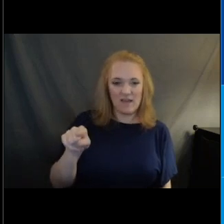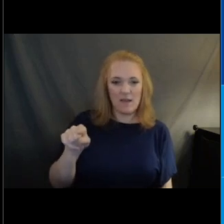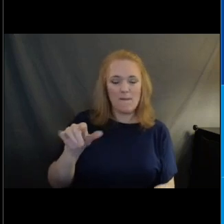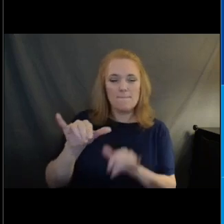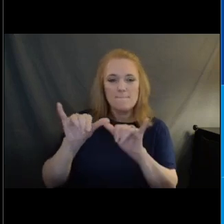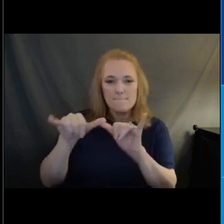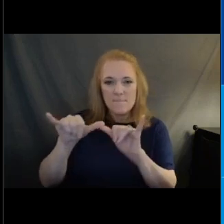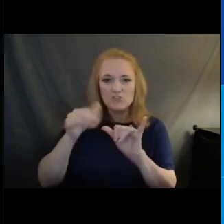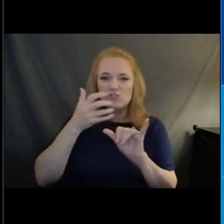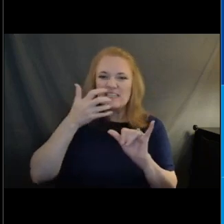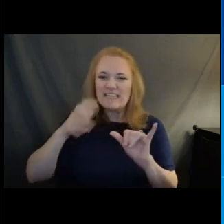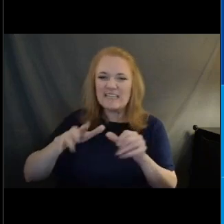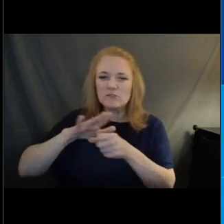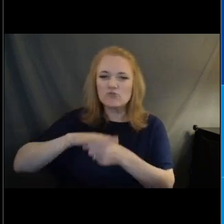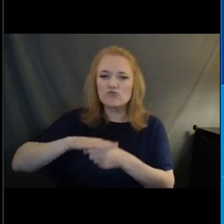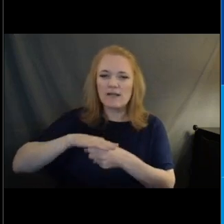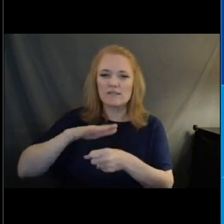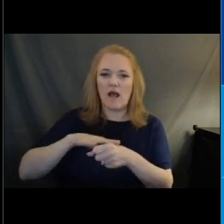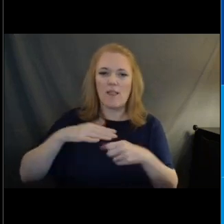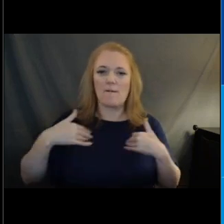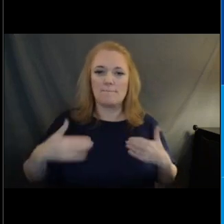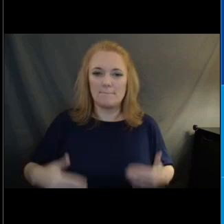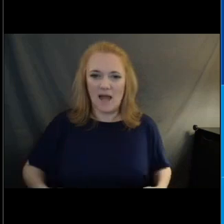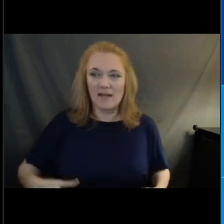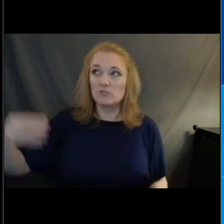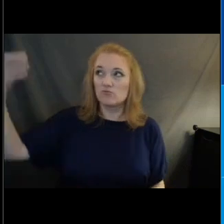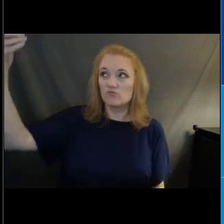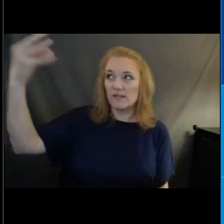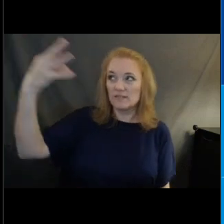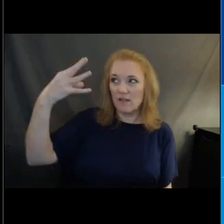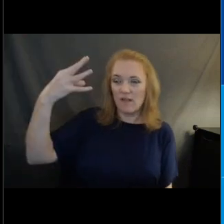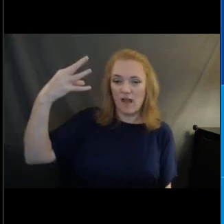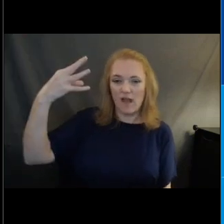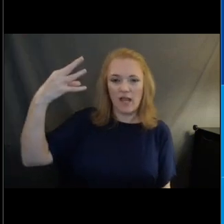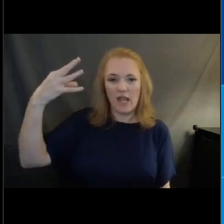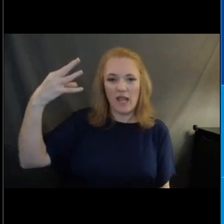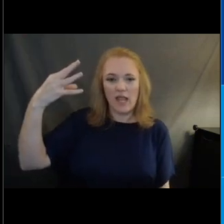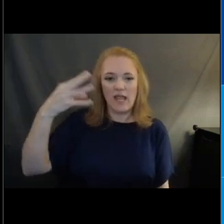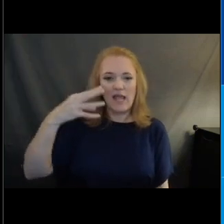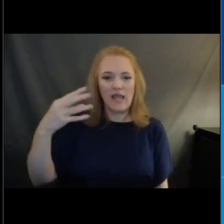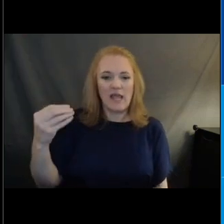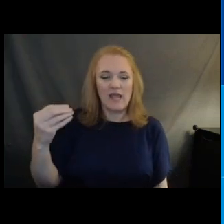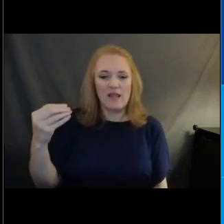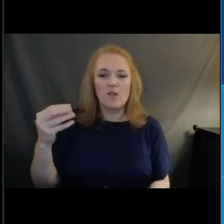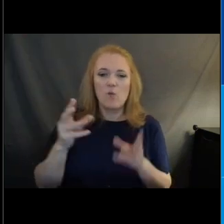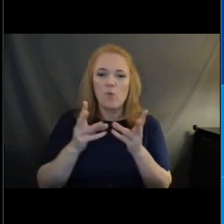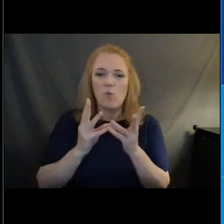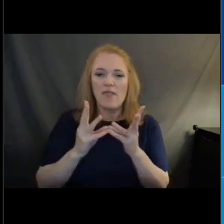heat stress on the body in direct sunlight and is calculated by using Weather Service temperature,